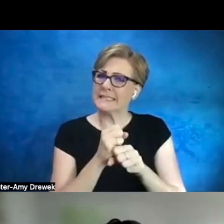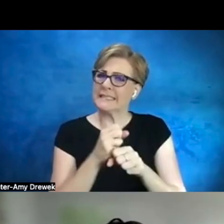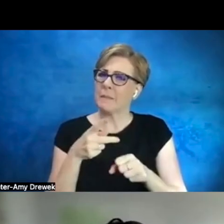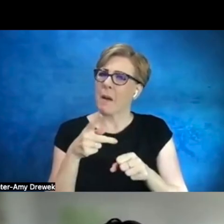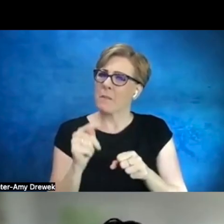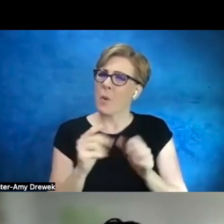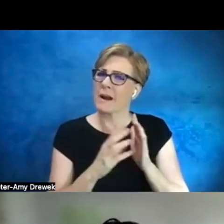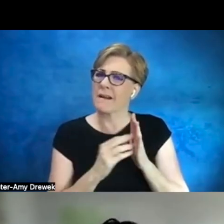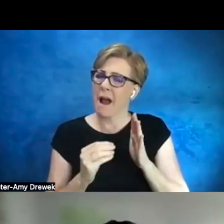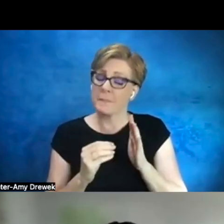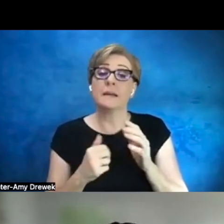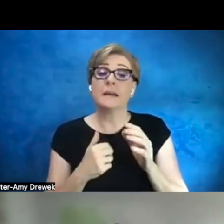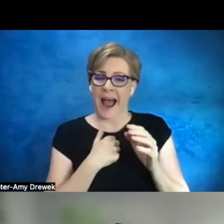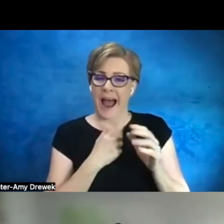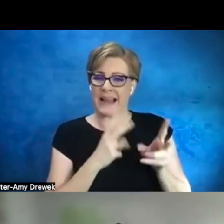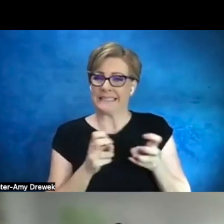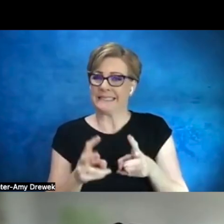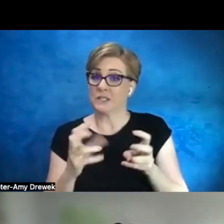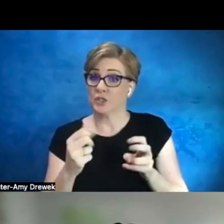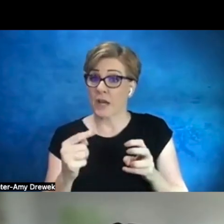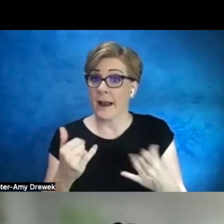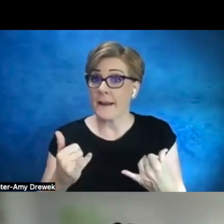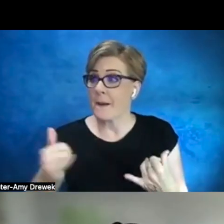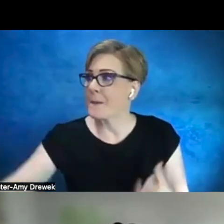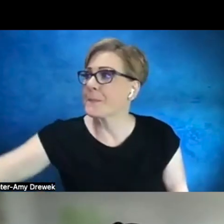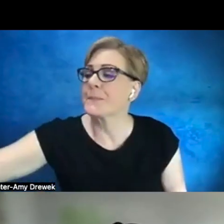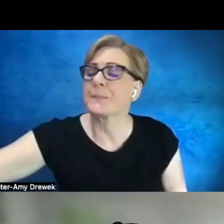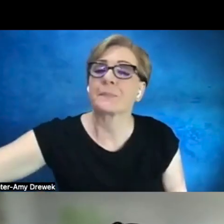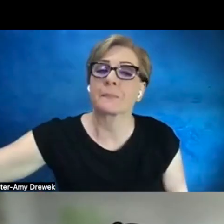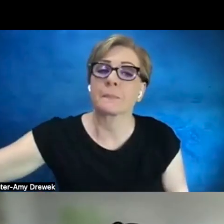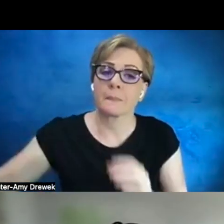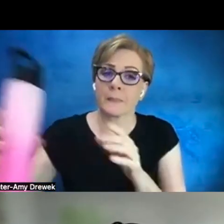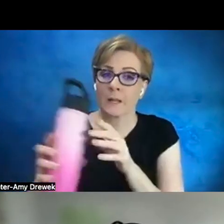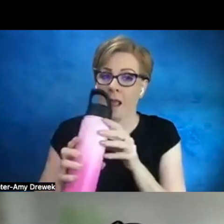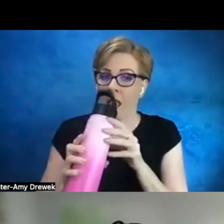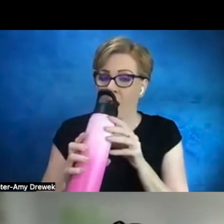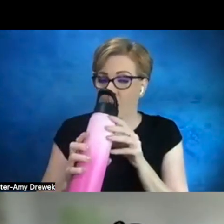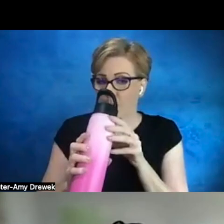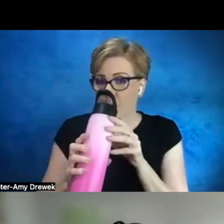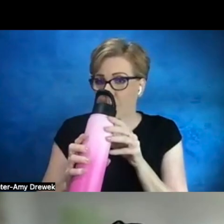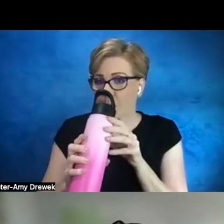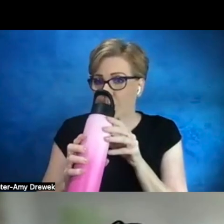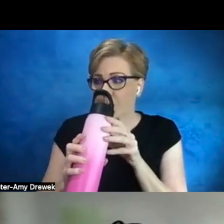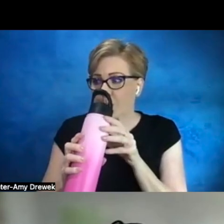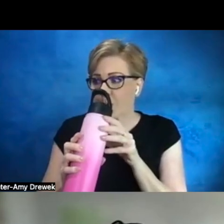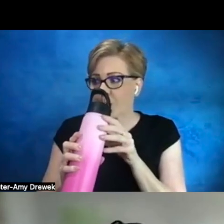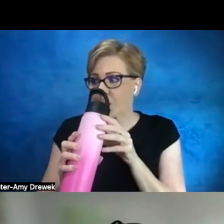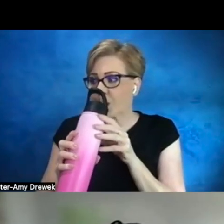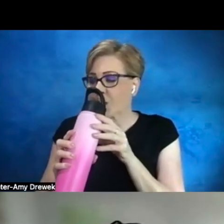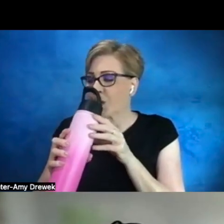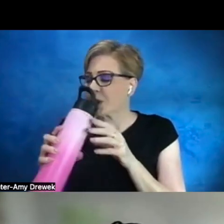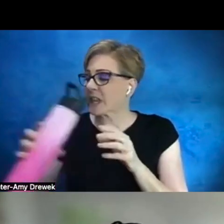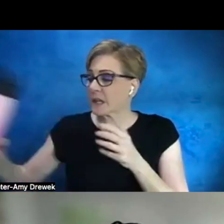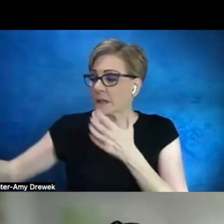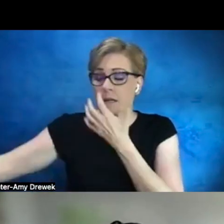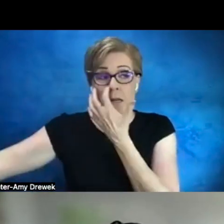like to follow along that you can. So I'm going to do that. This is going to take one second.